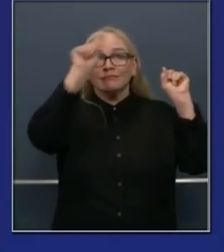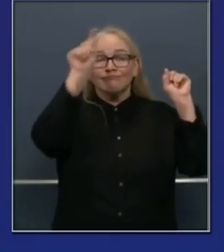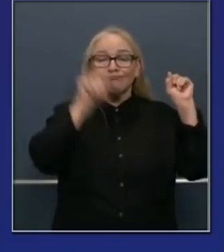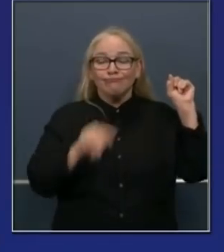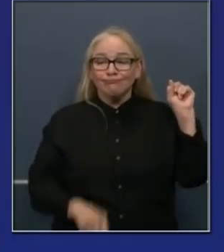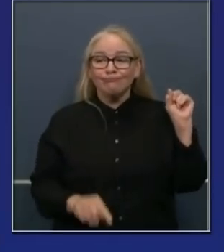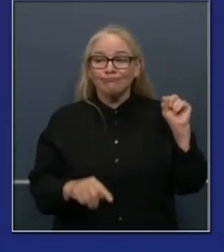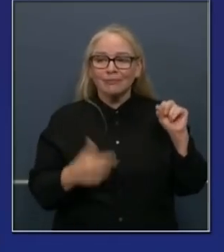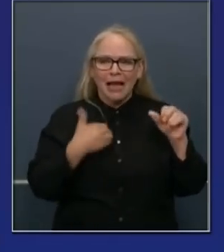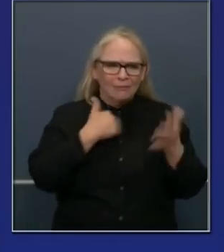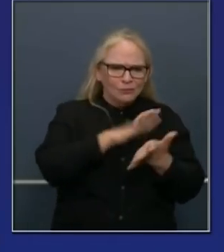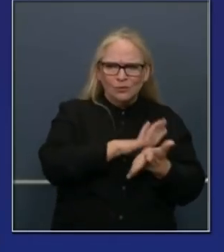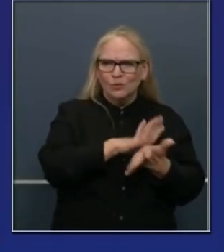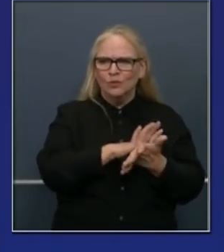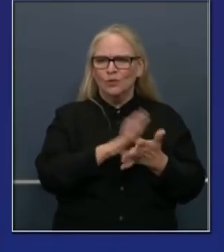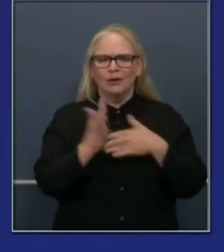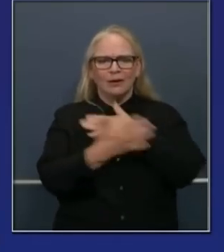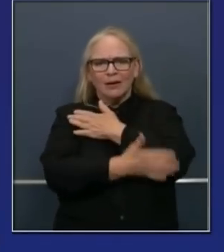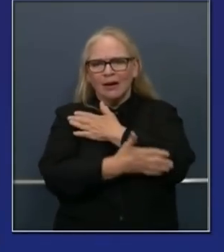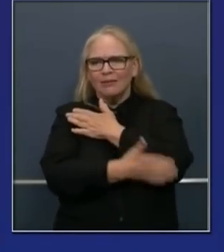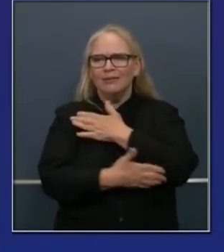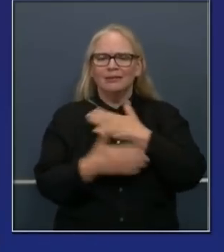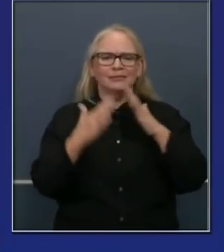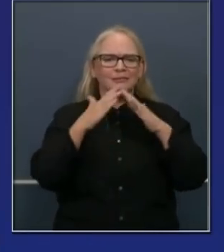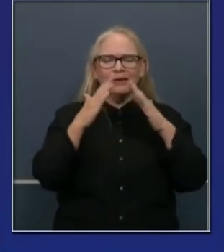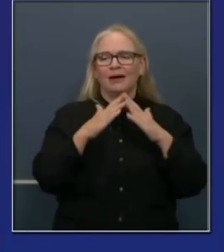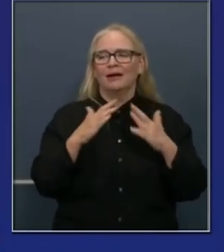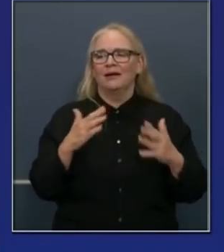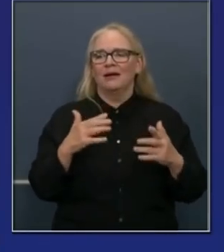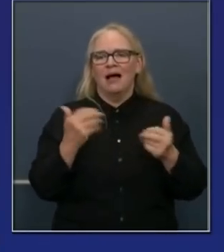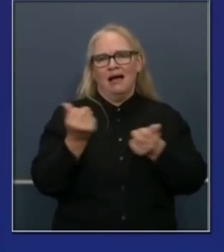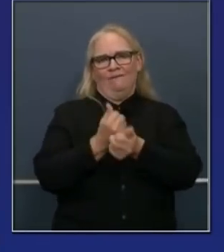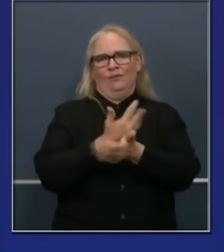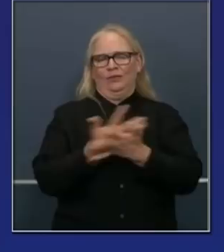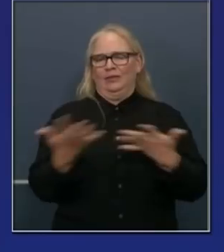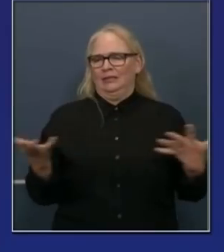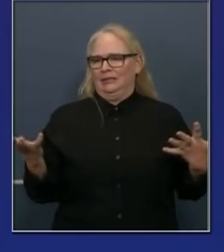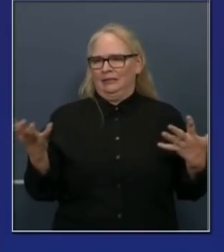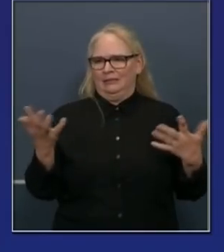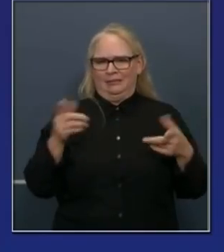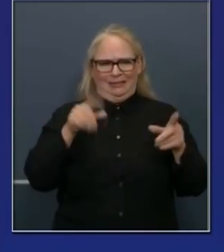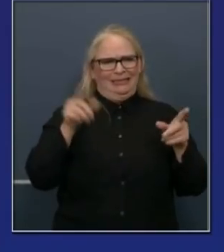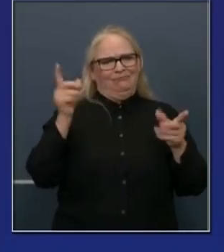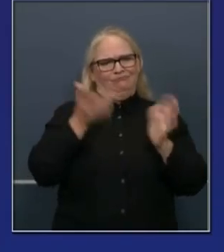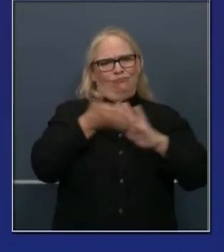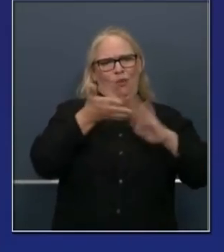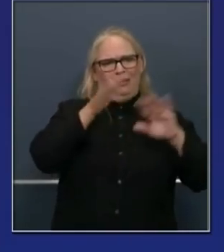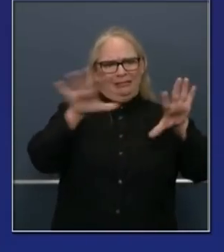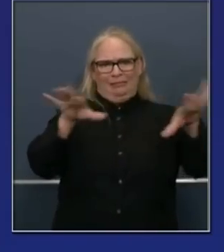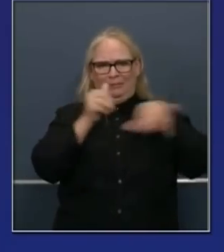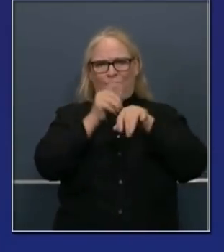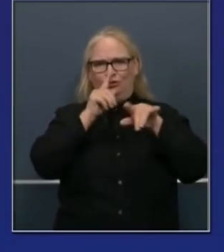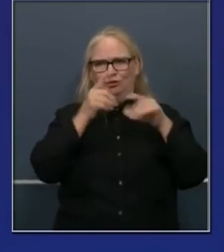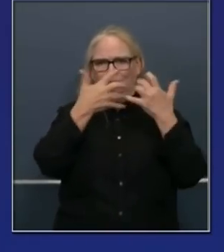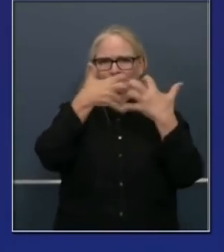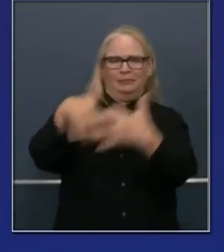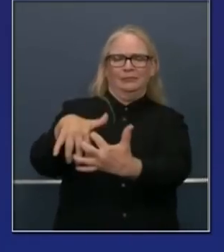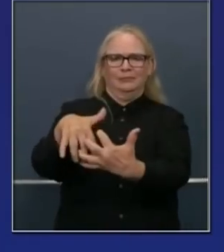IN ADDITION TO ALL OF THESE COUNTY SUPERINTENDENTS AND ALL